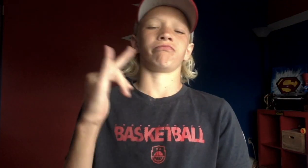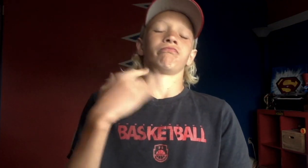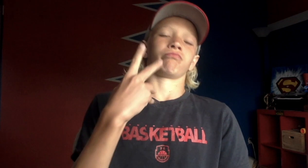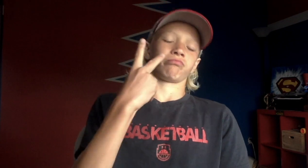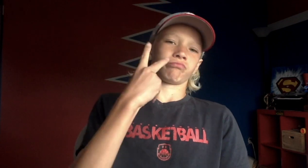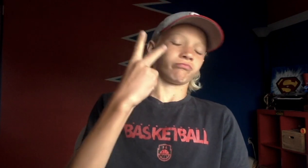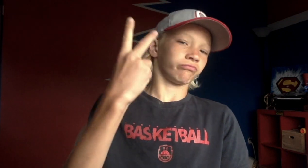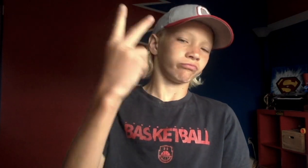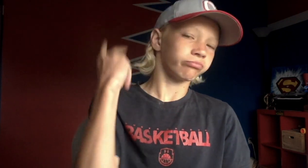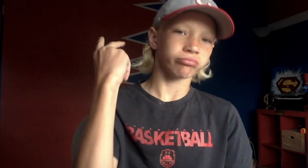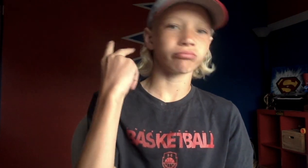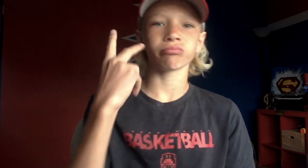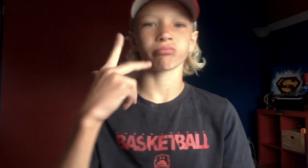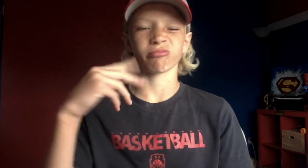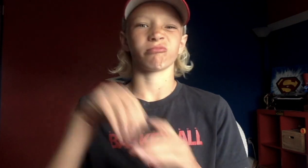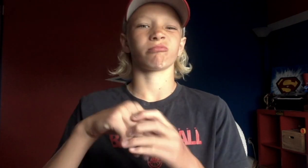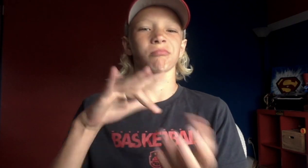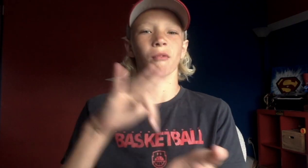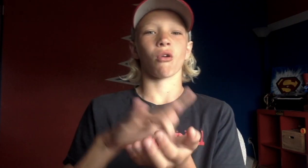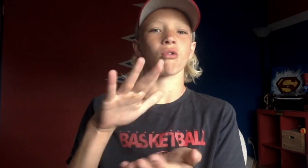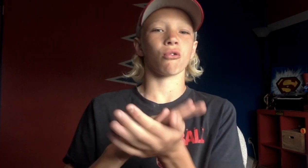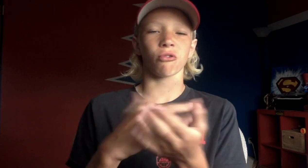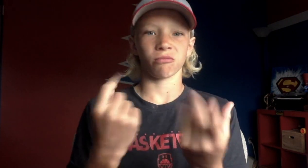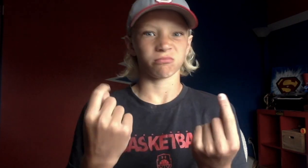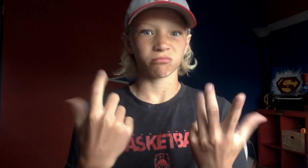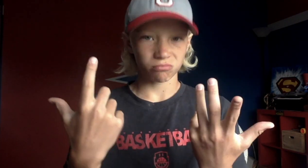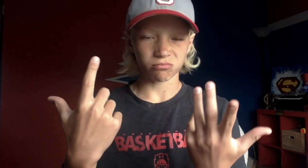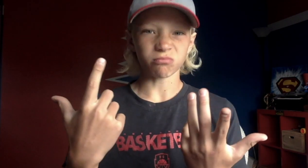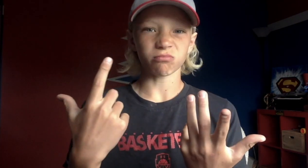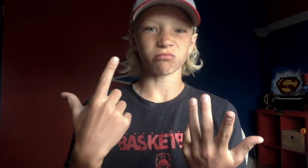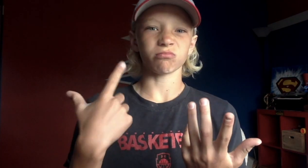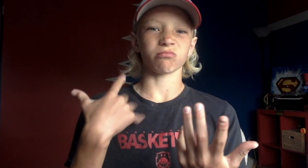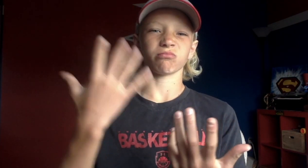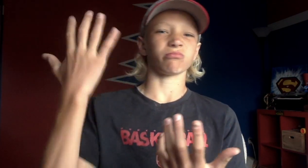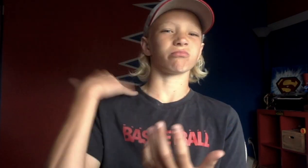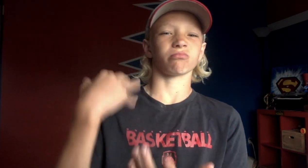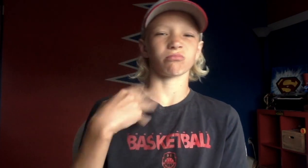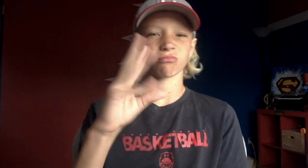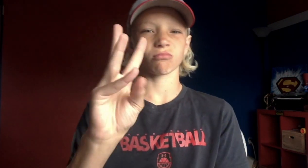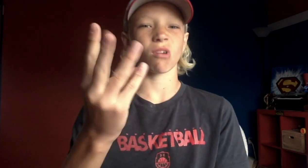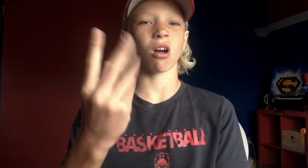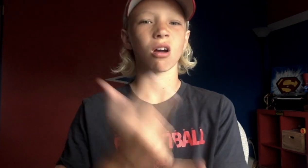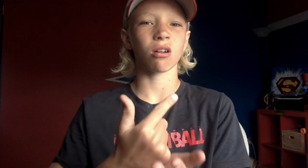My favorite part. Oh big memory I have for middle school.